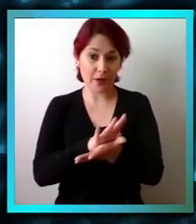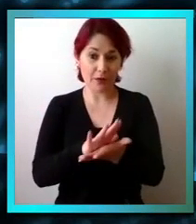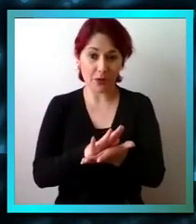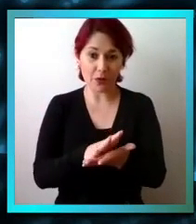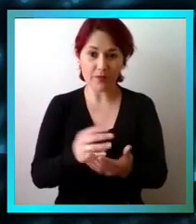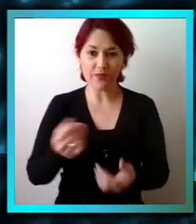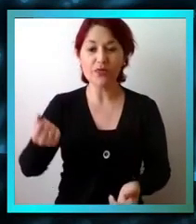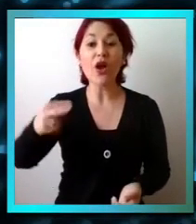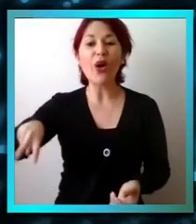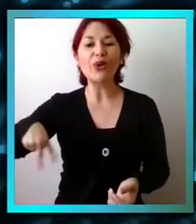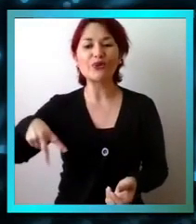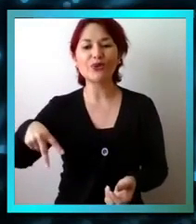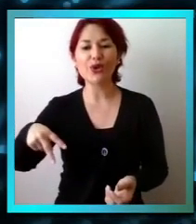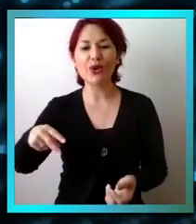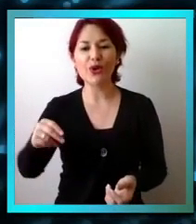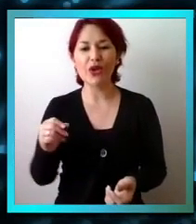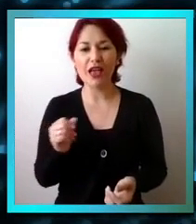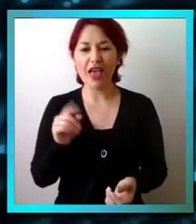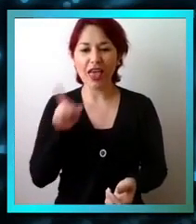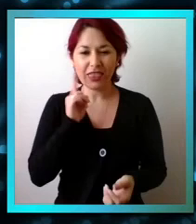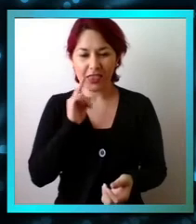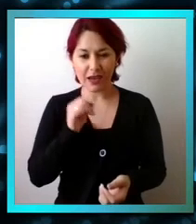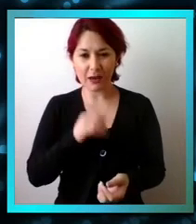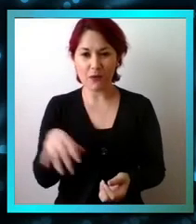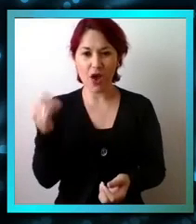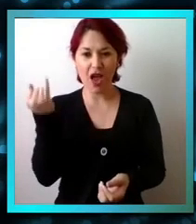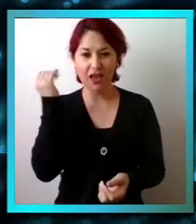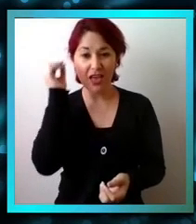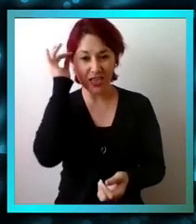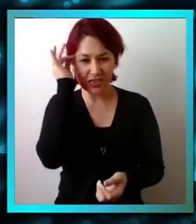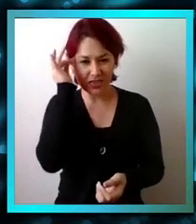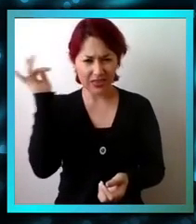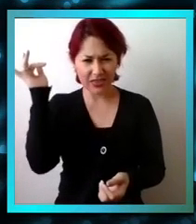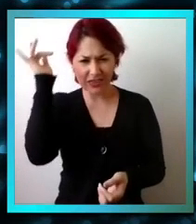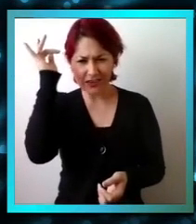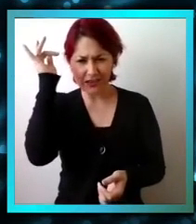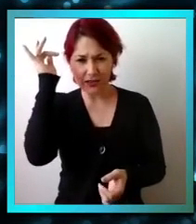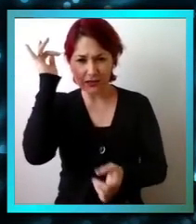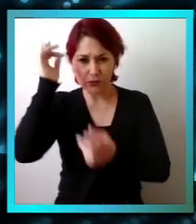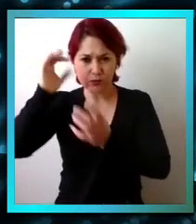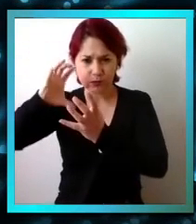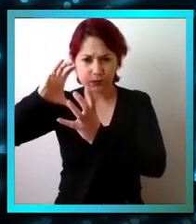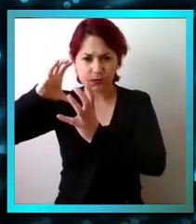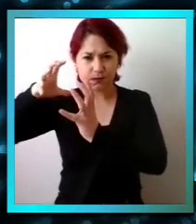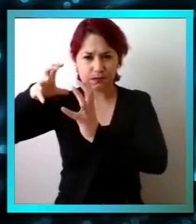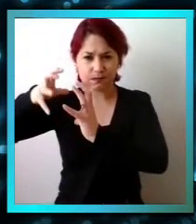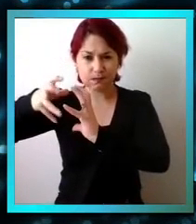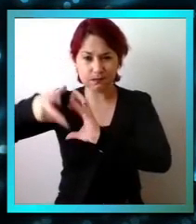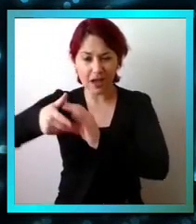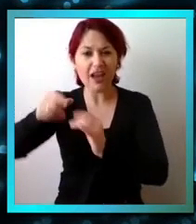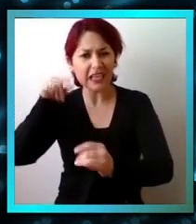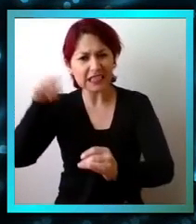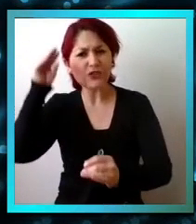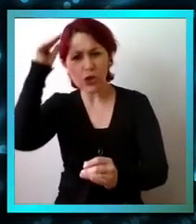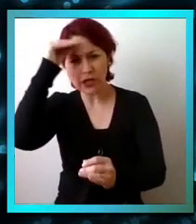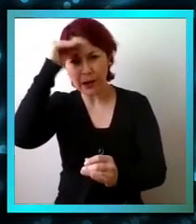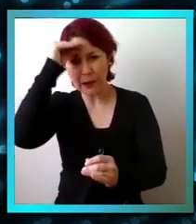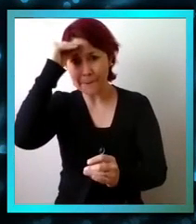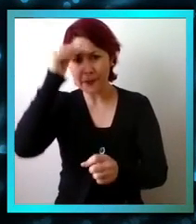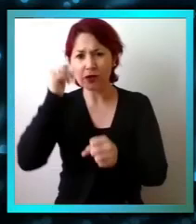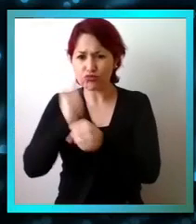you need to upload the suspicious file to this uh service and we will report you everything